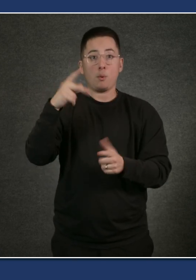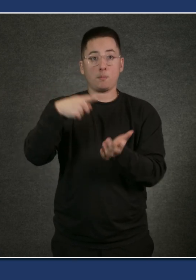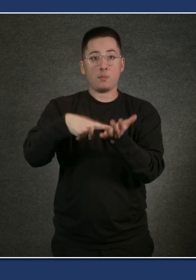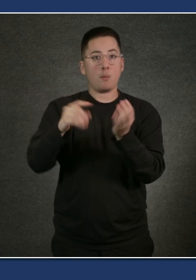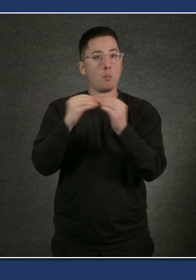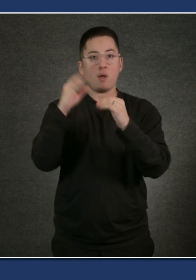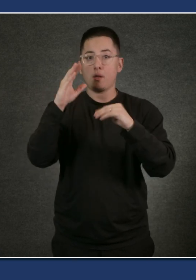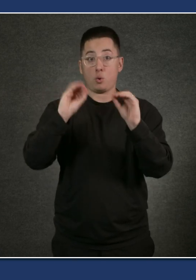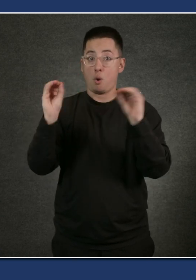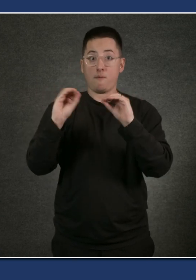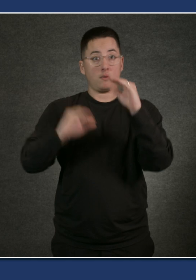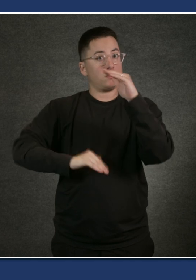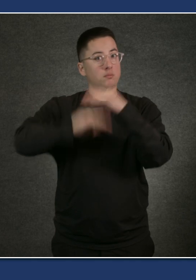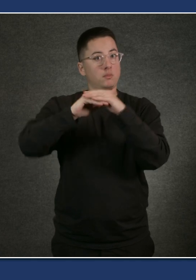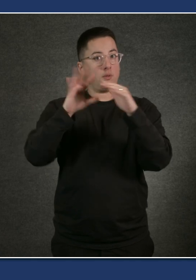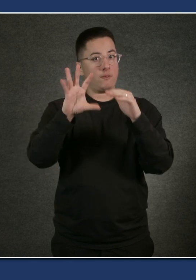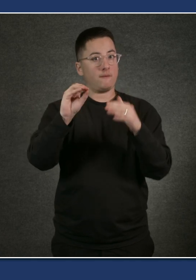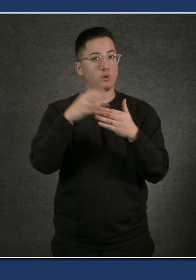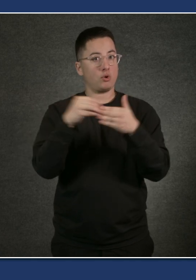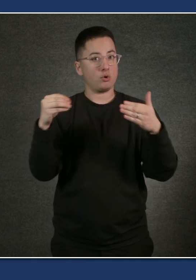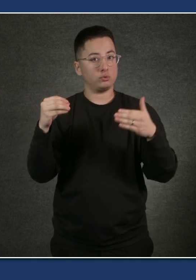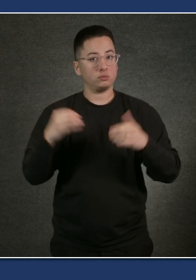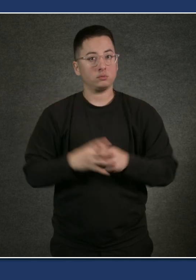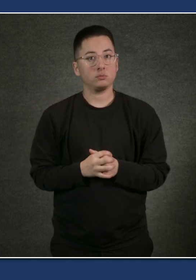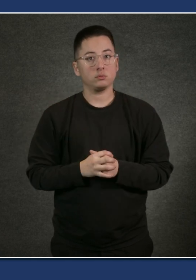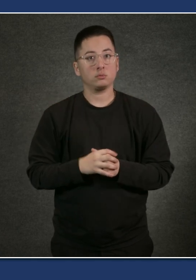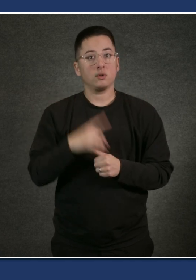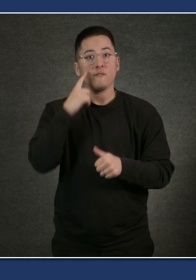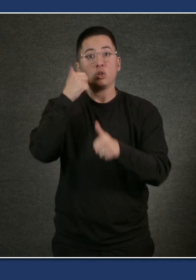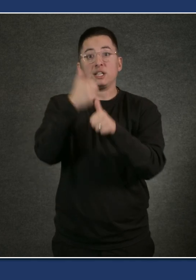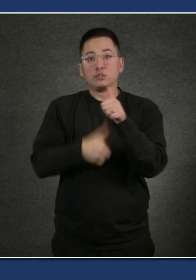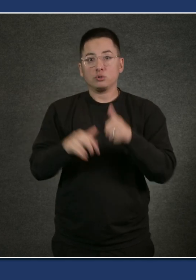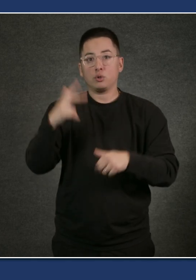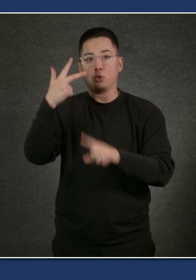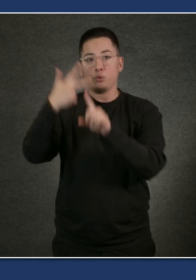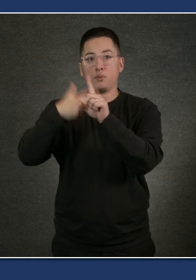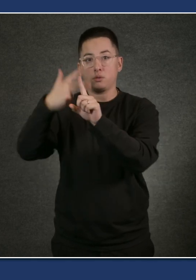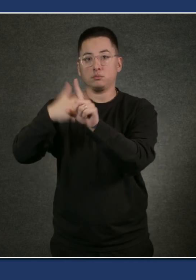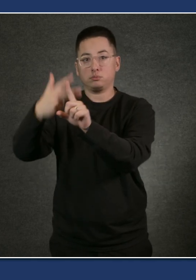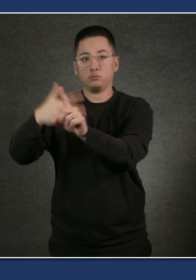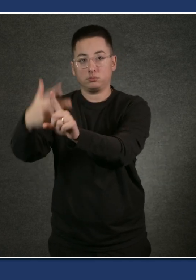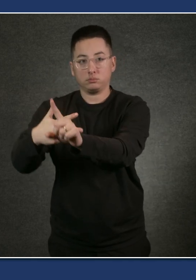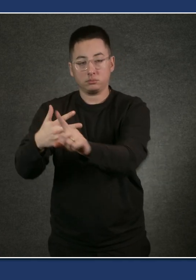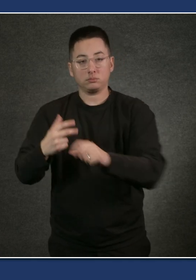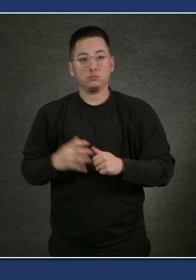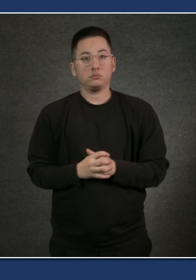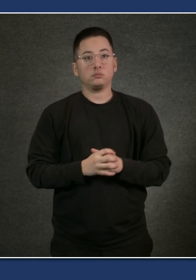at a copay of no more than $50 for each 90-day supply.